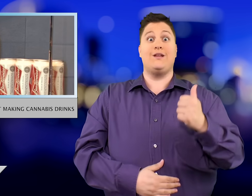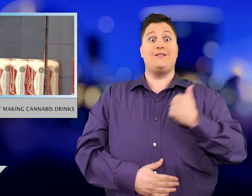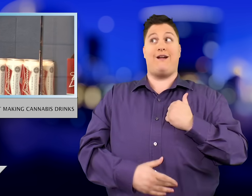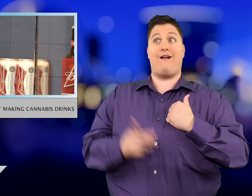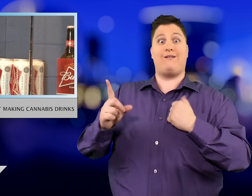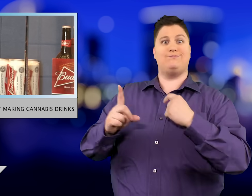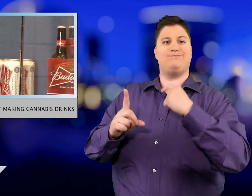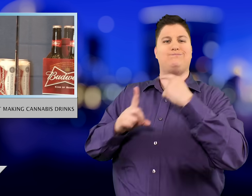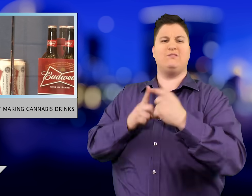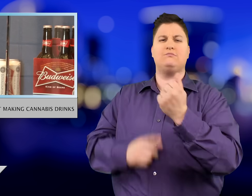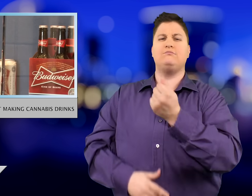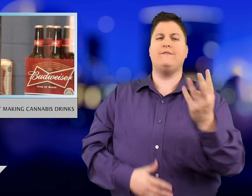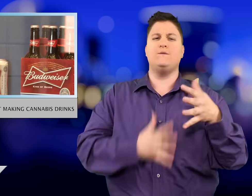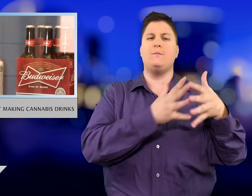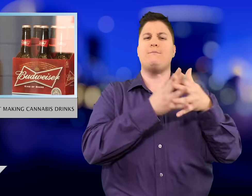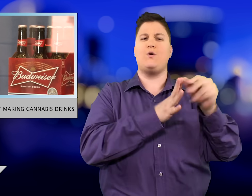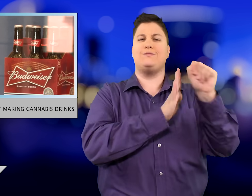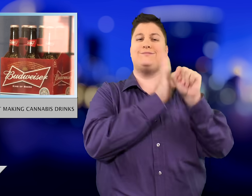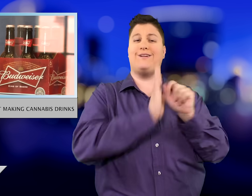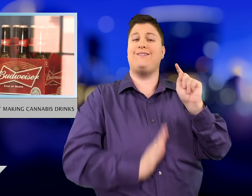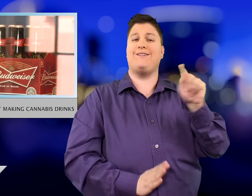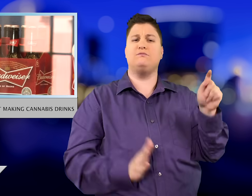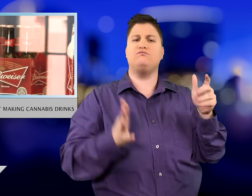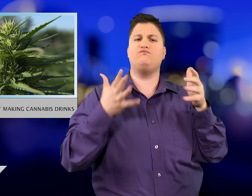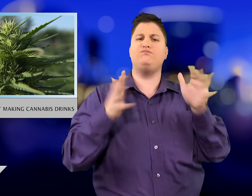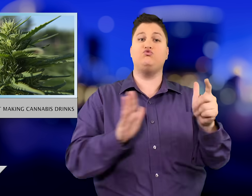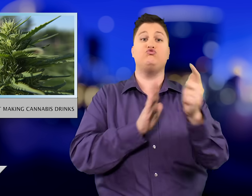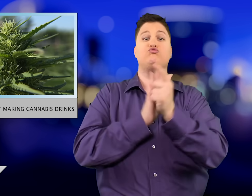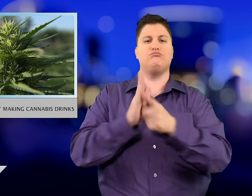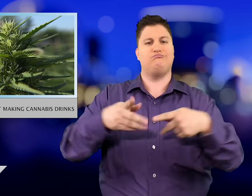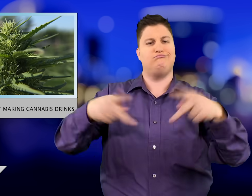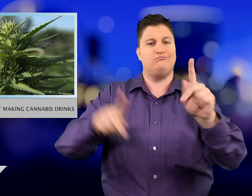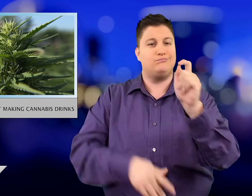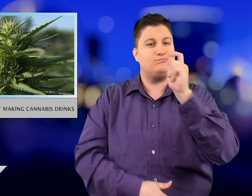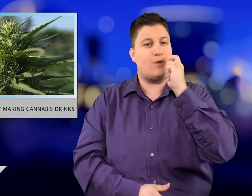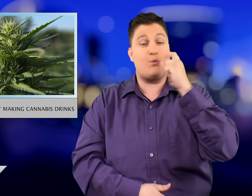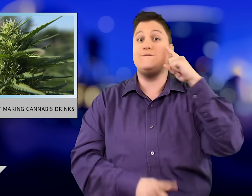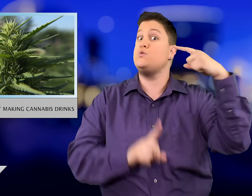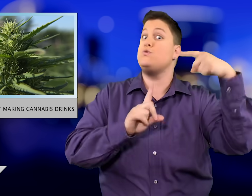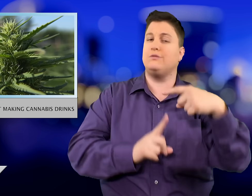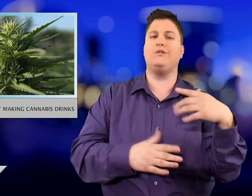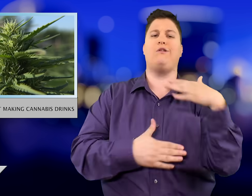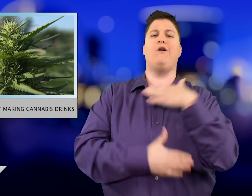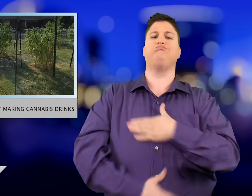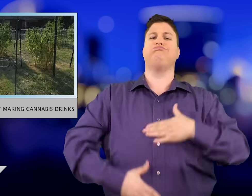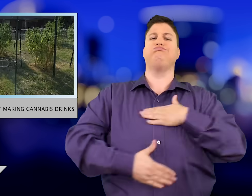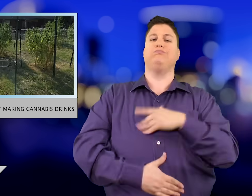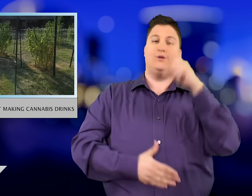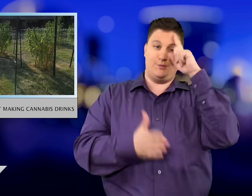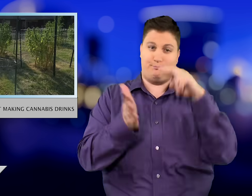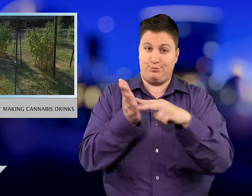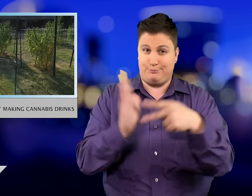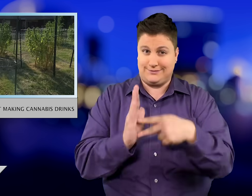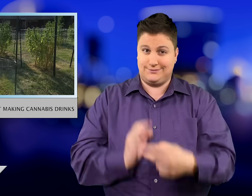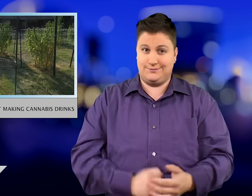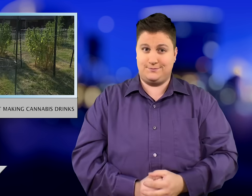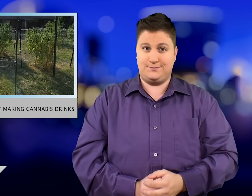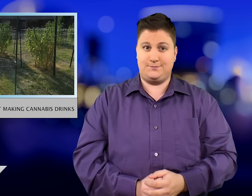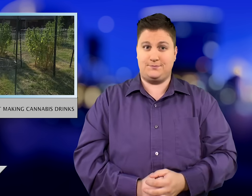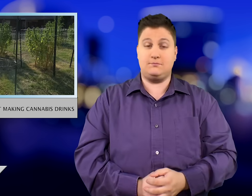Canada and several American states have legalized marijuana for recreational purposes.